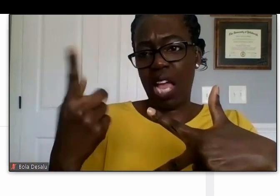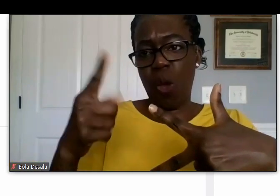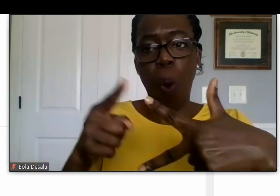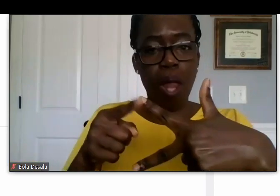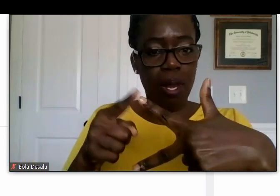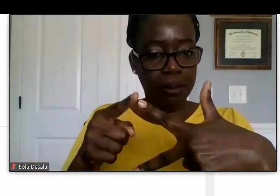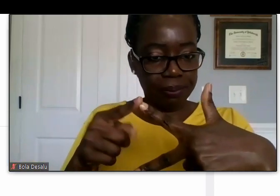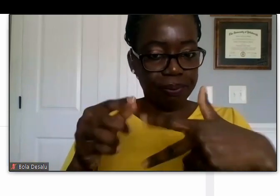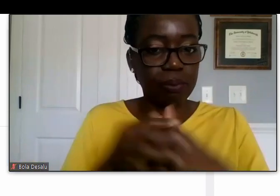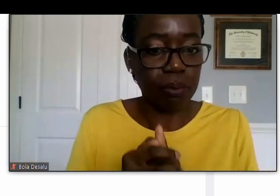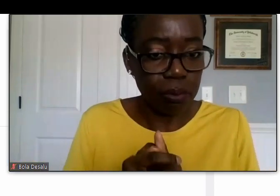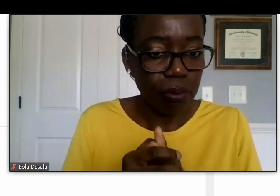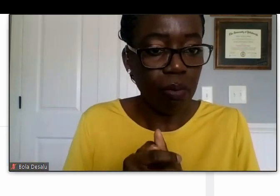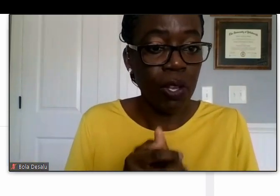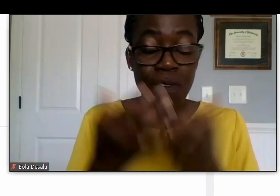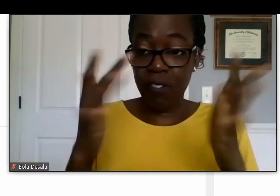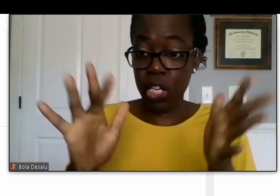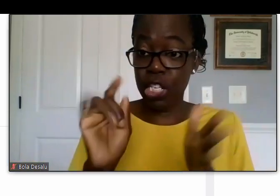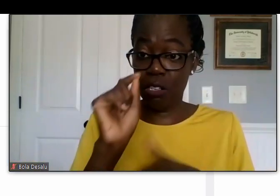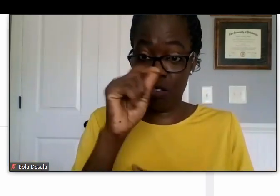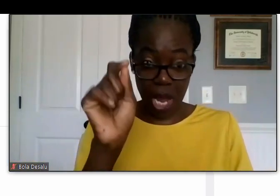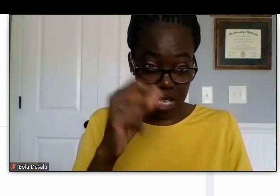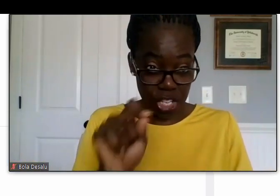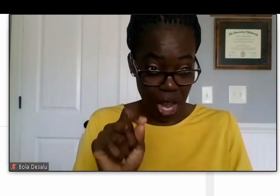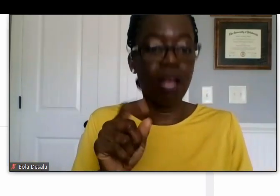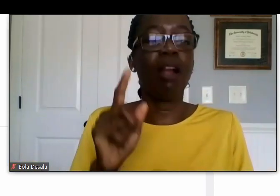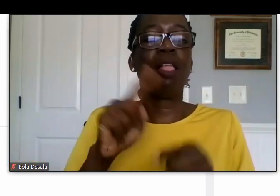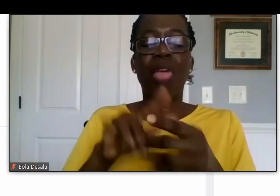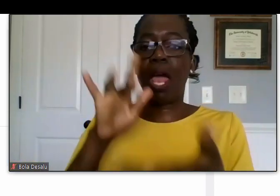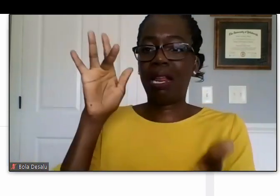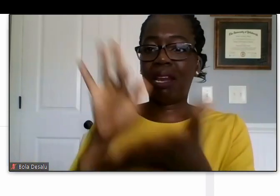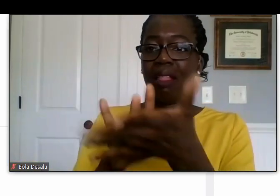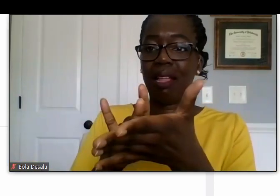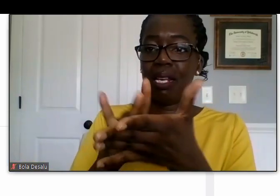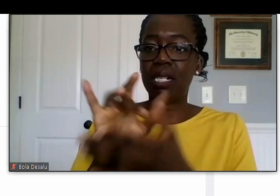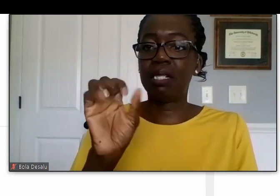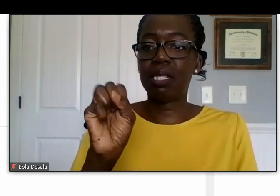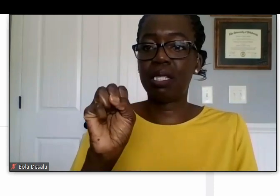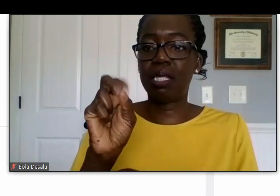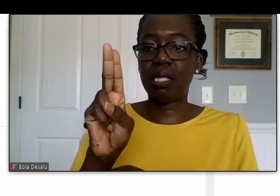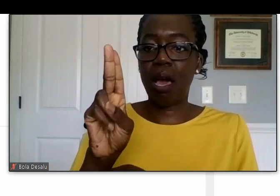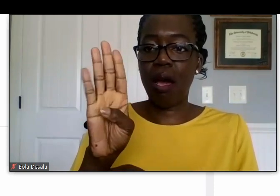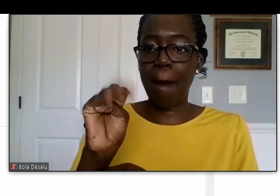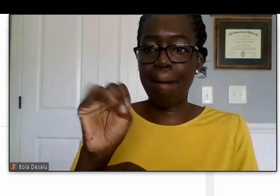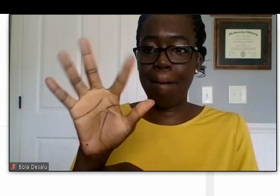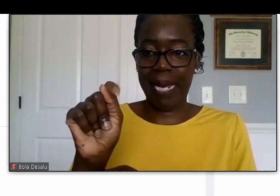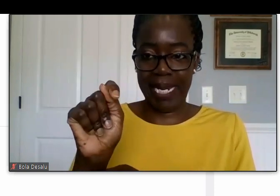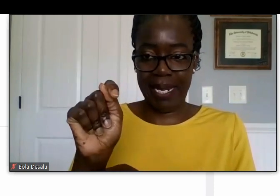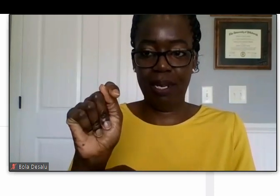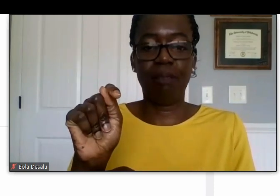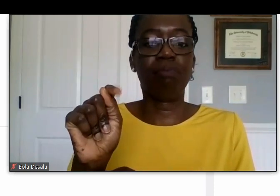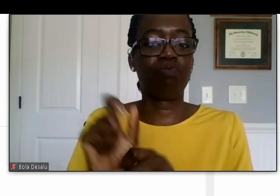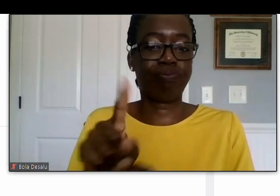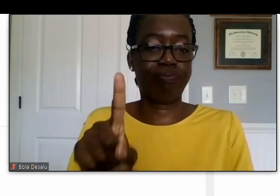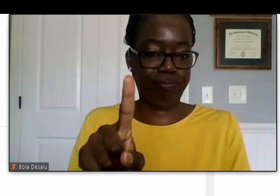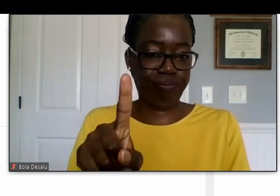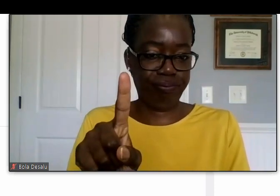Now the standard use I've noticed which is more commonly used is the second one. Allow participants to view and save transcript.